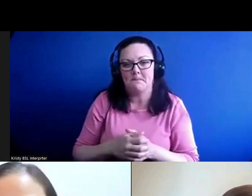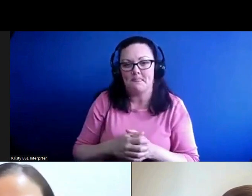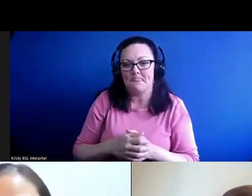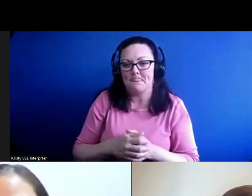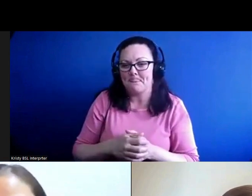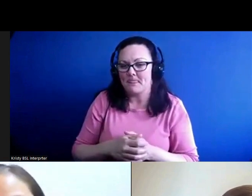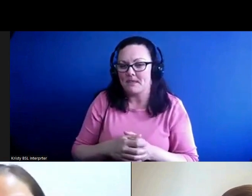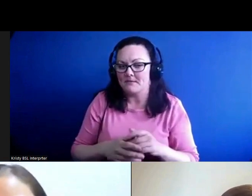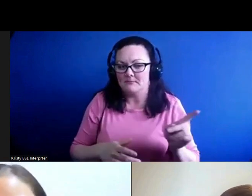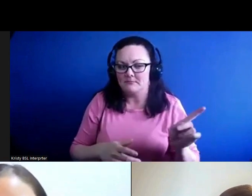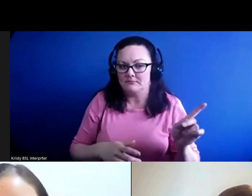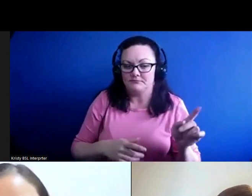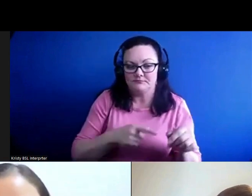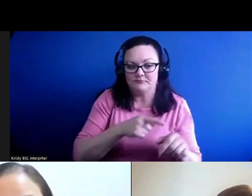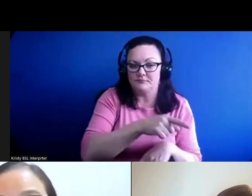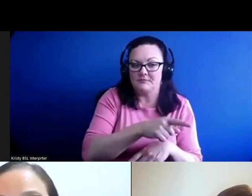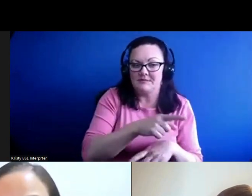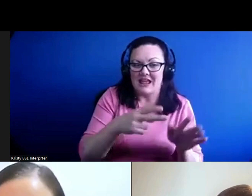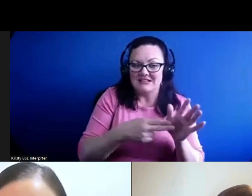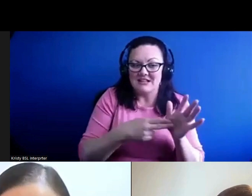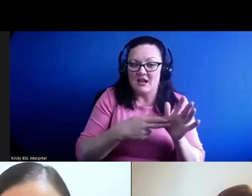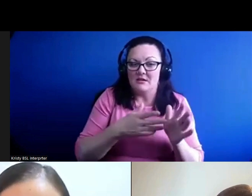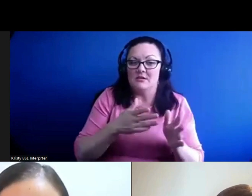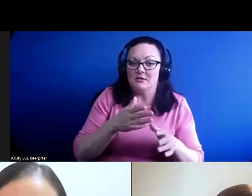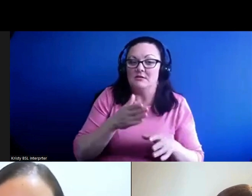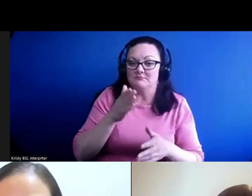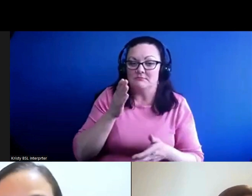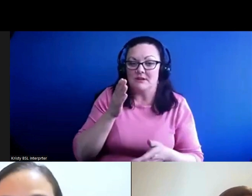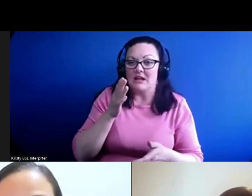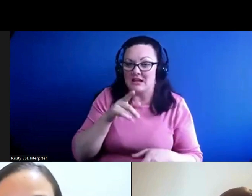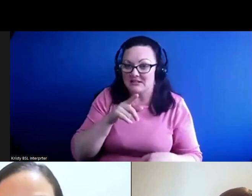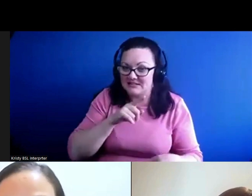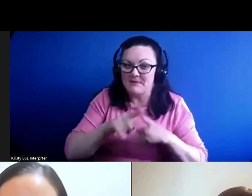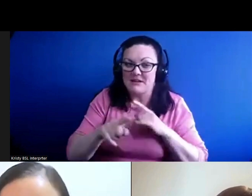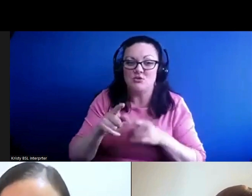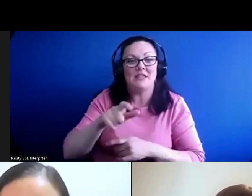: More especially community members so they disseminate